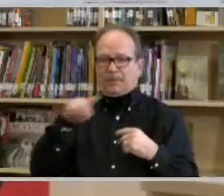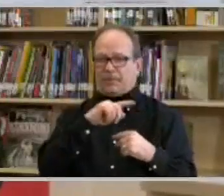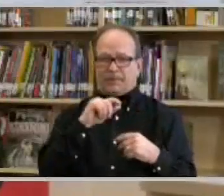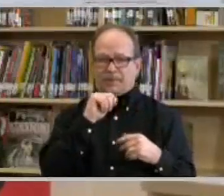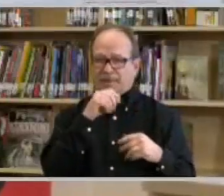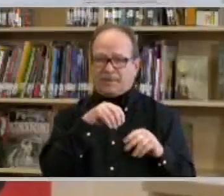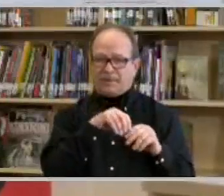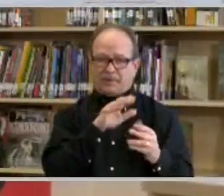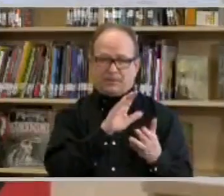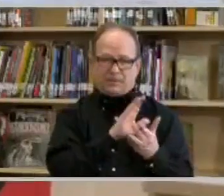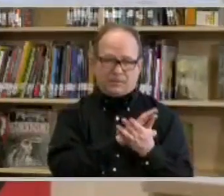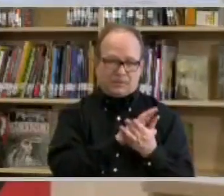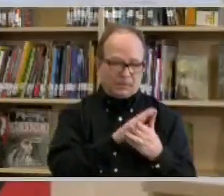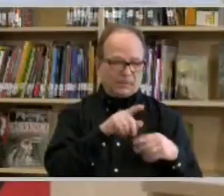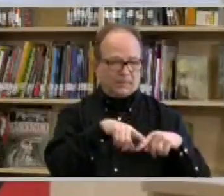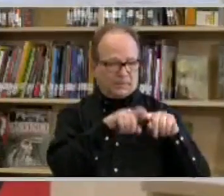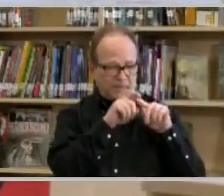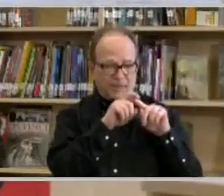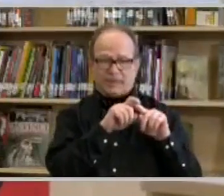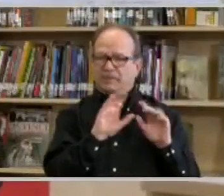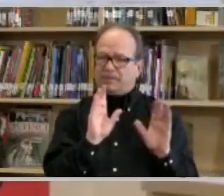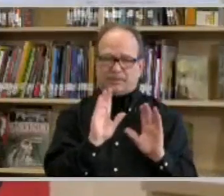WHO MAY HAVE BEEN DISCONNECTED